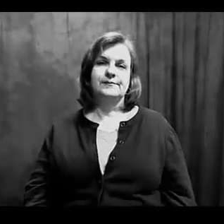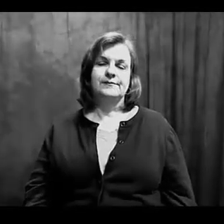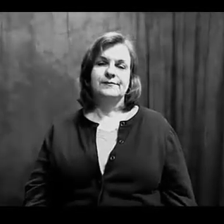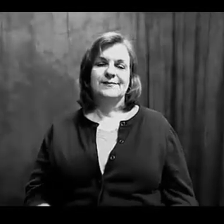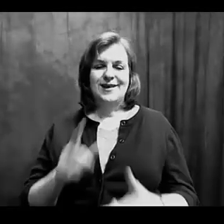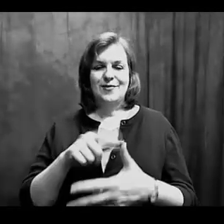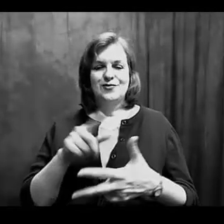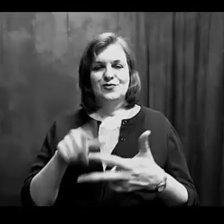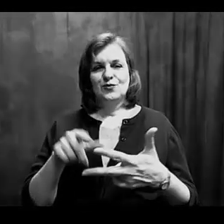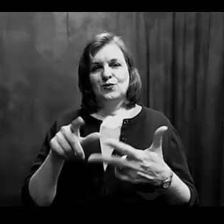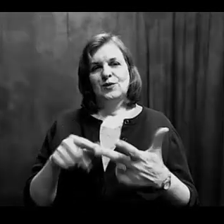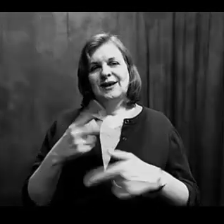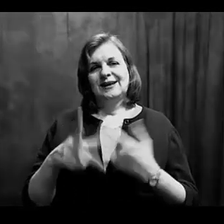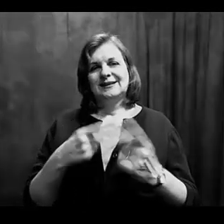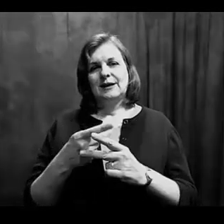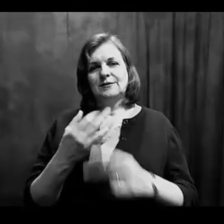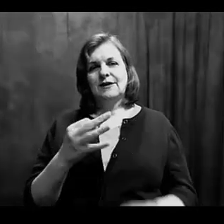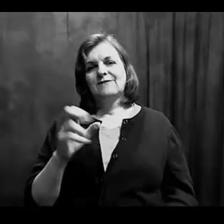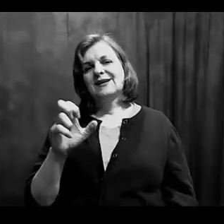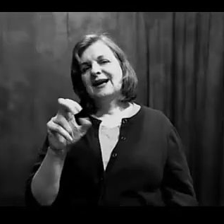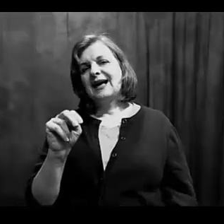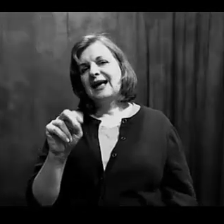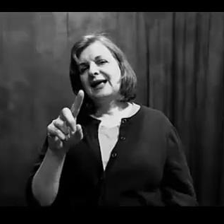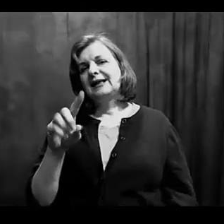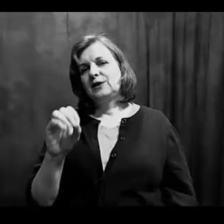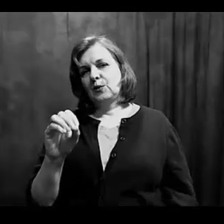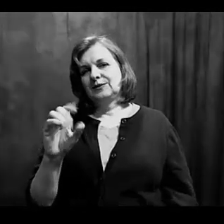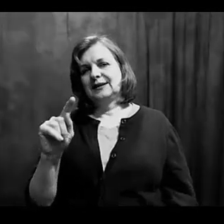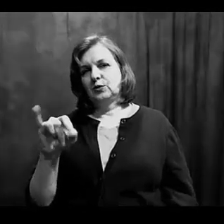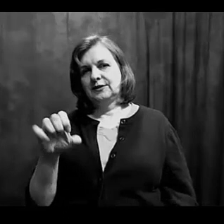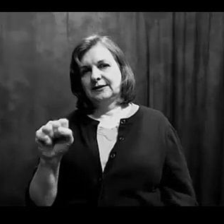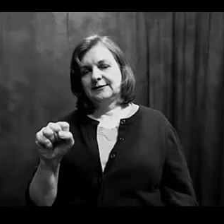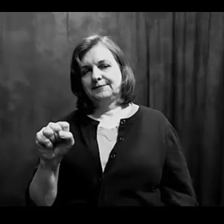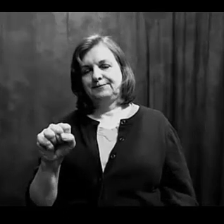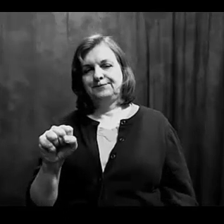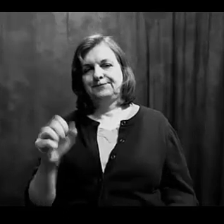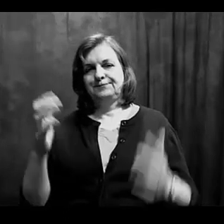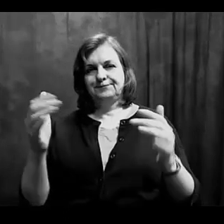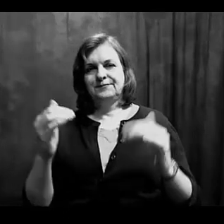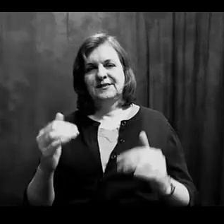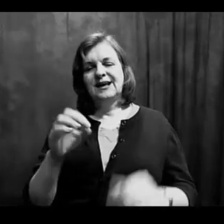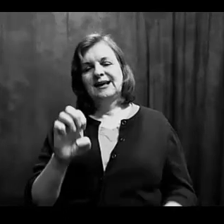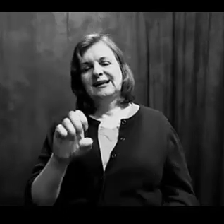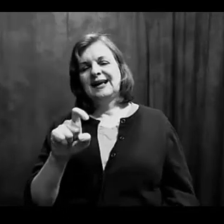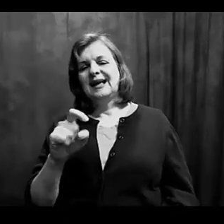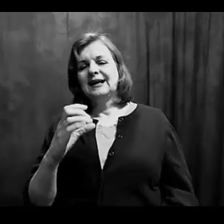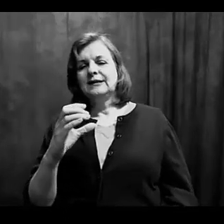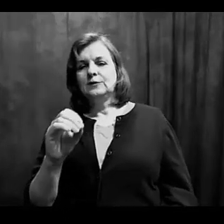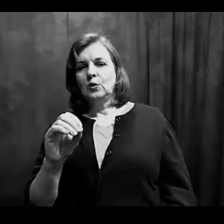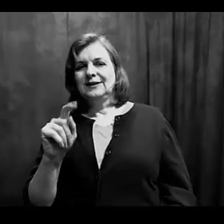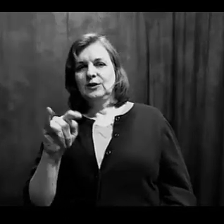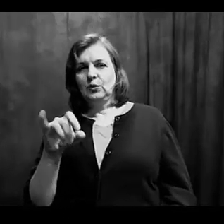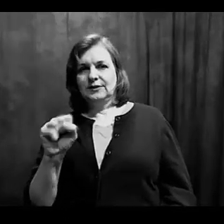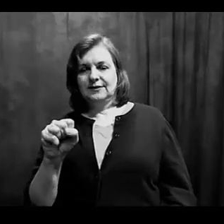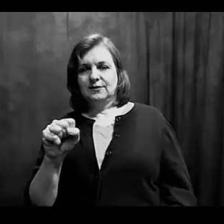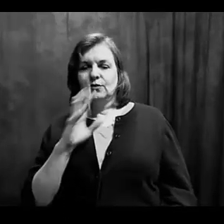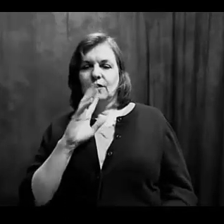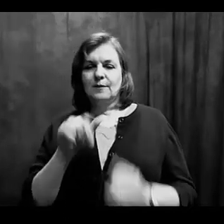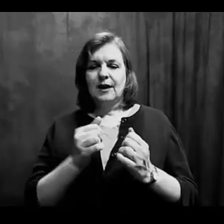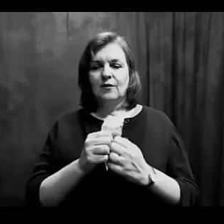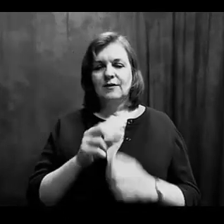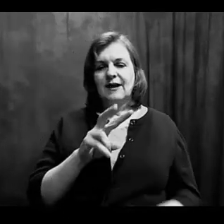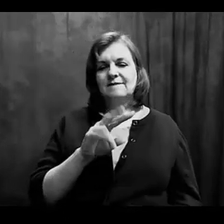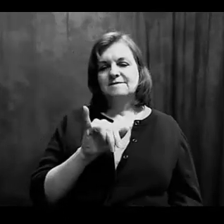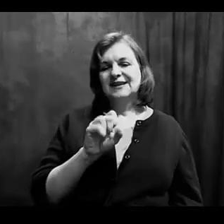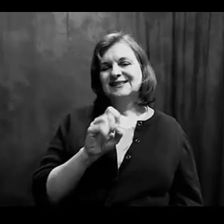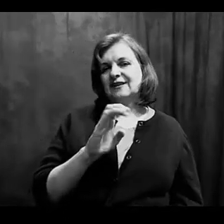so just three different types of endcytosis -- exocytosis we have talked about before with transport vesicles and vacuoles